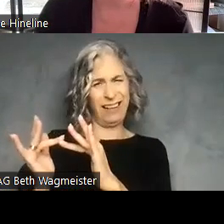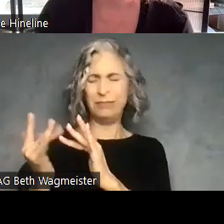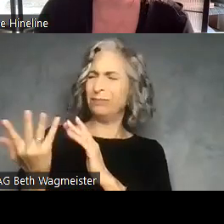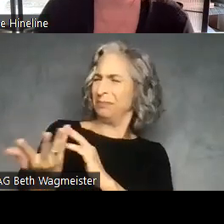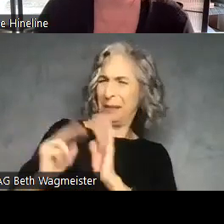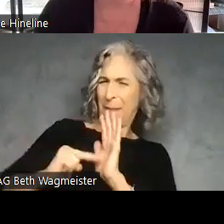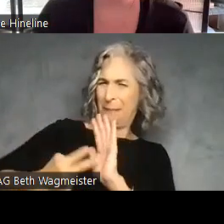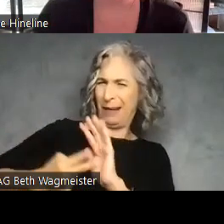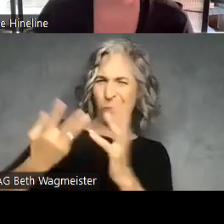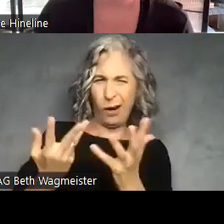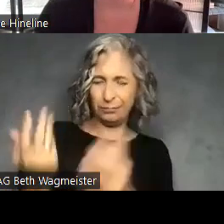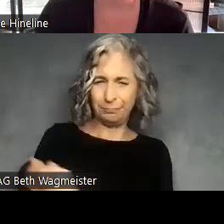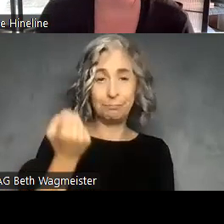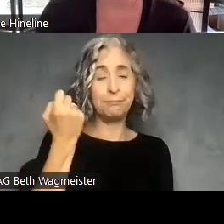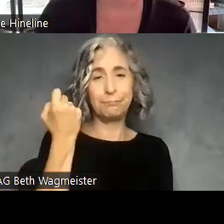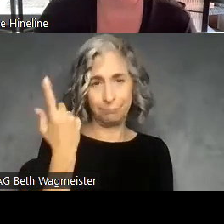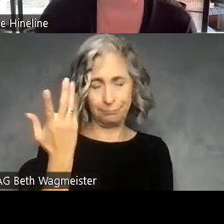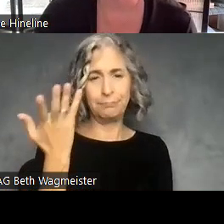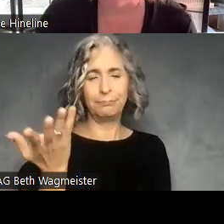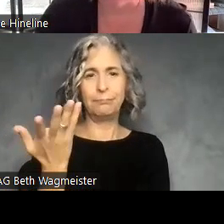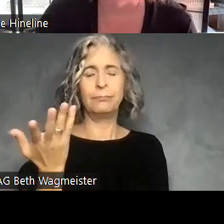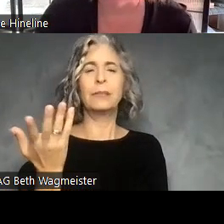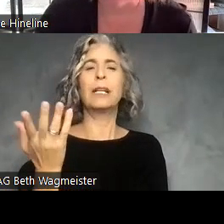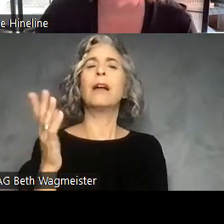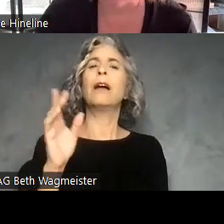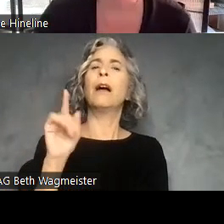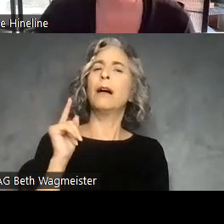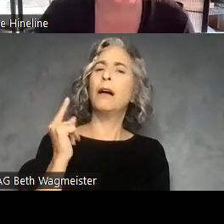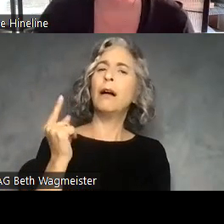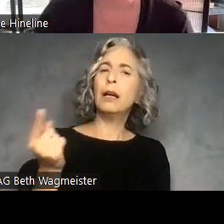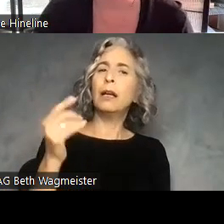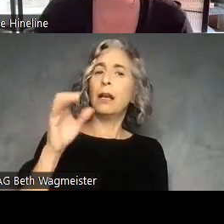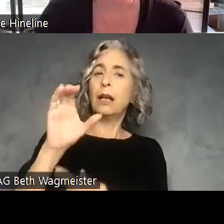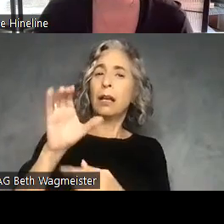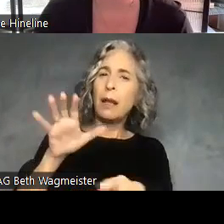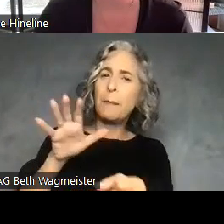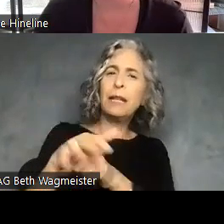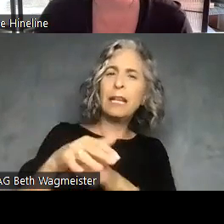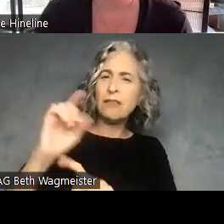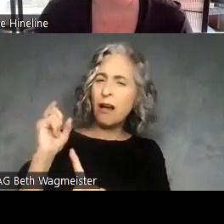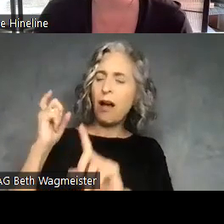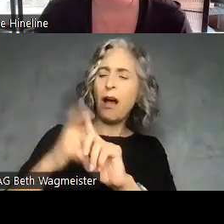here of a series of doorways tunnelling down, it's really neat, stone doorways.